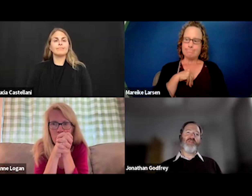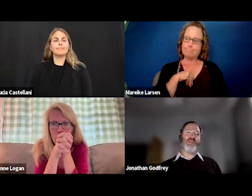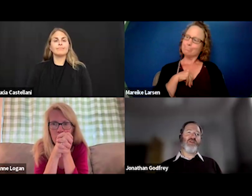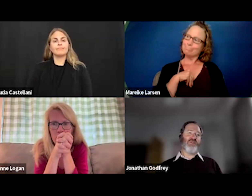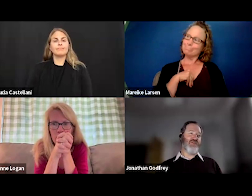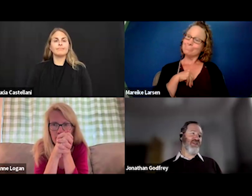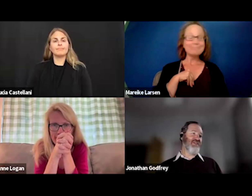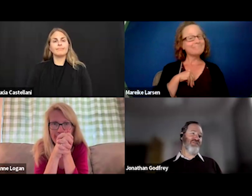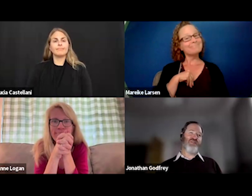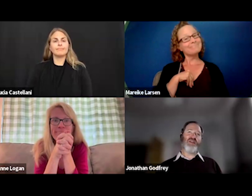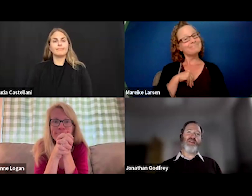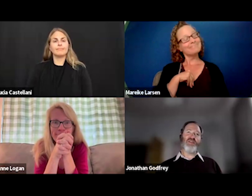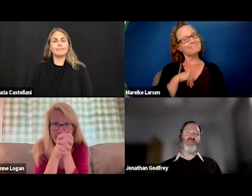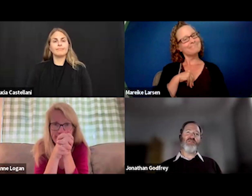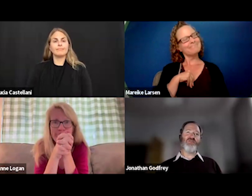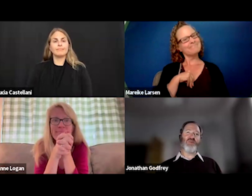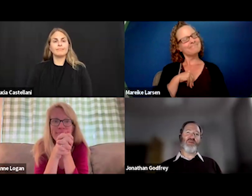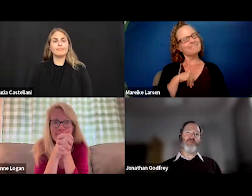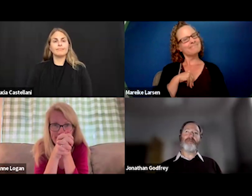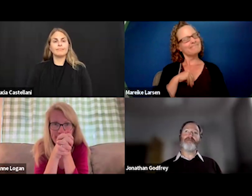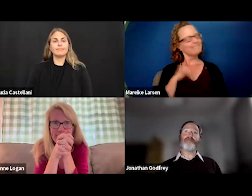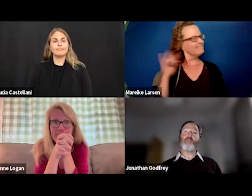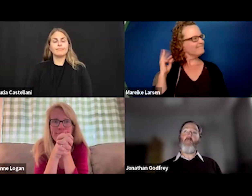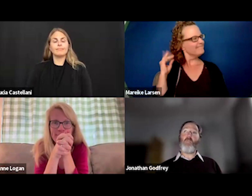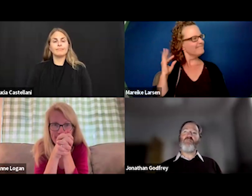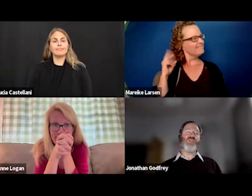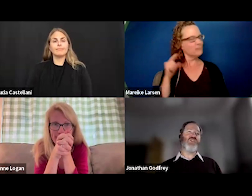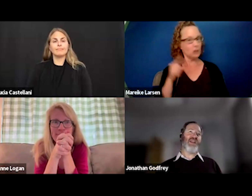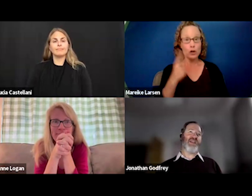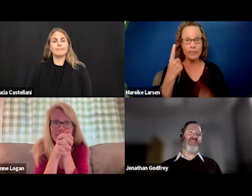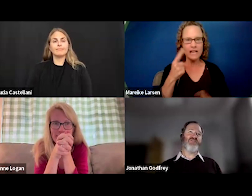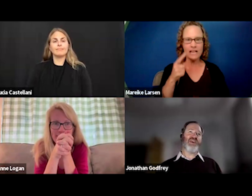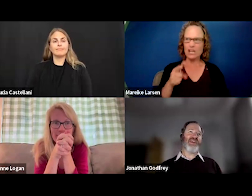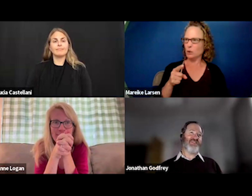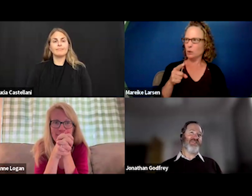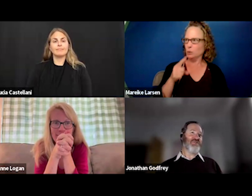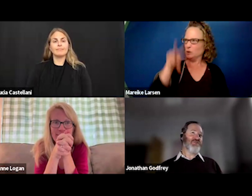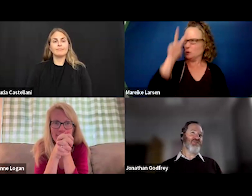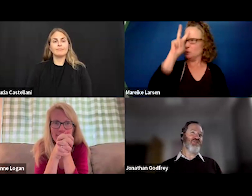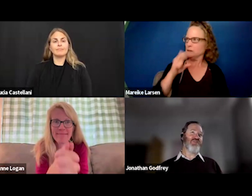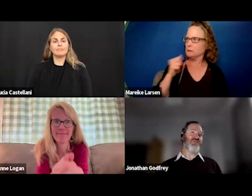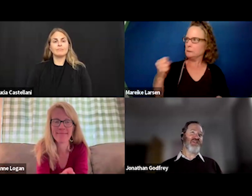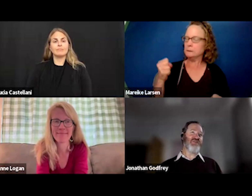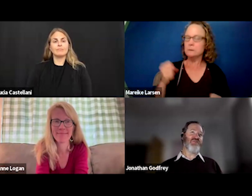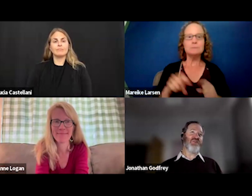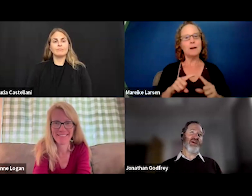You're allowed to think, "you're stupid." You aren't allowed to say it to your prospective employer.